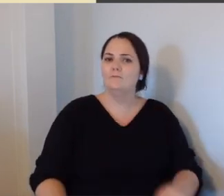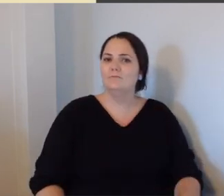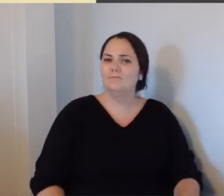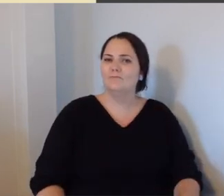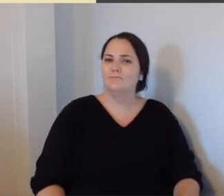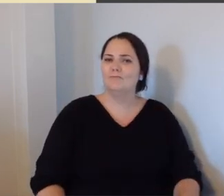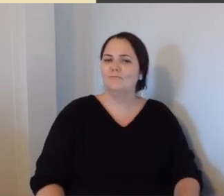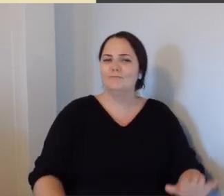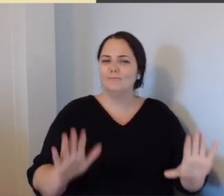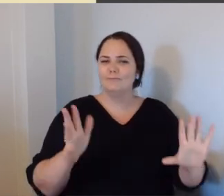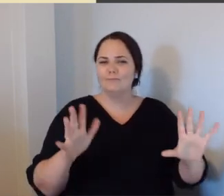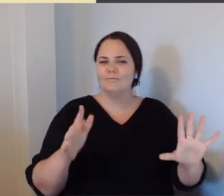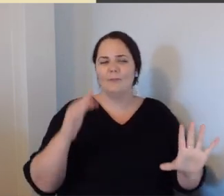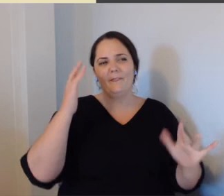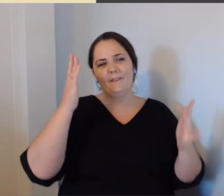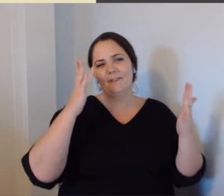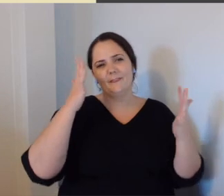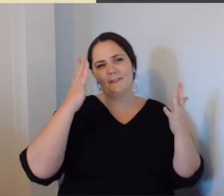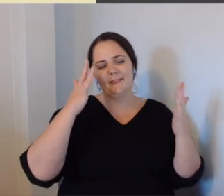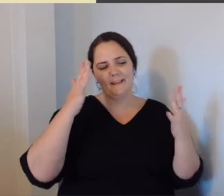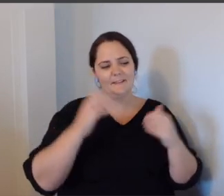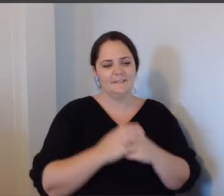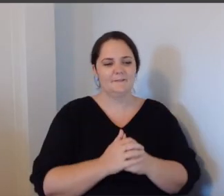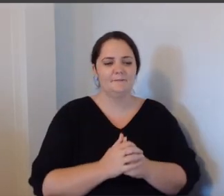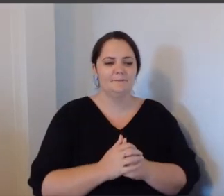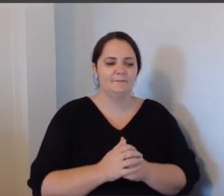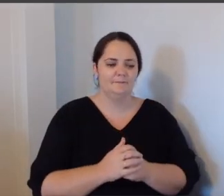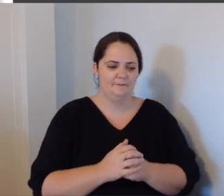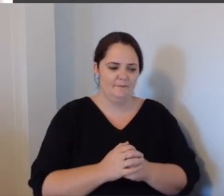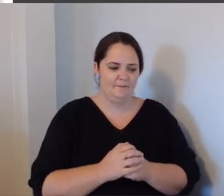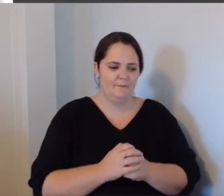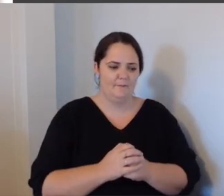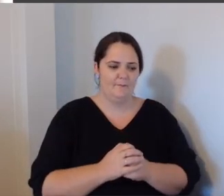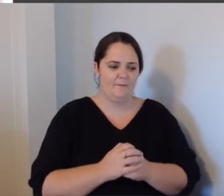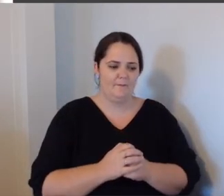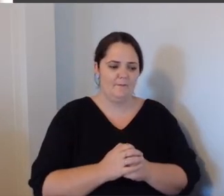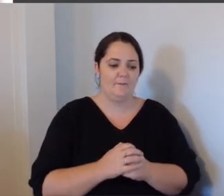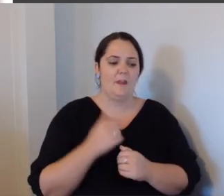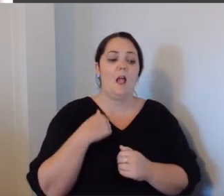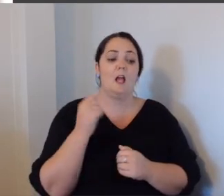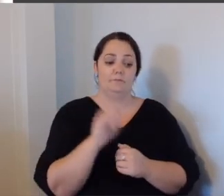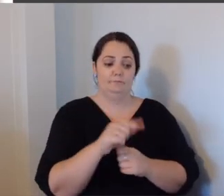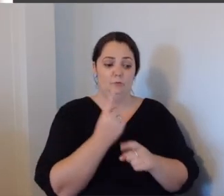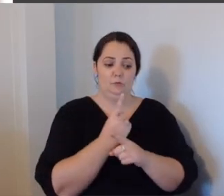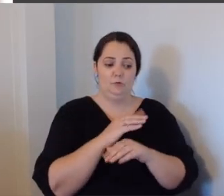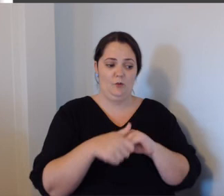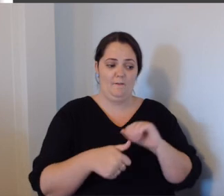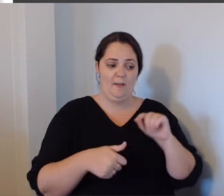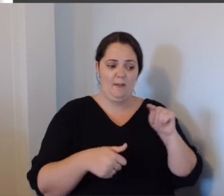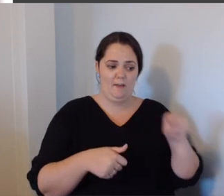And I thought I would pop this slide in just because this is a pairing, this